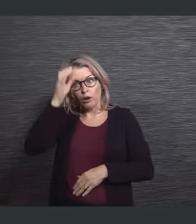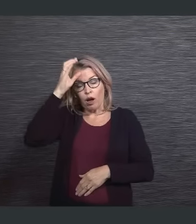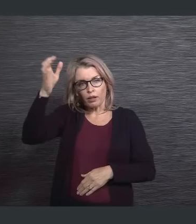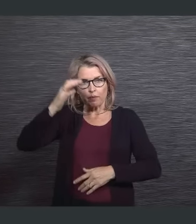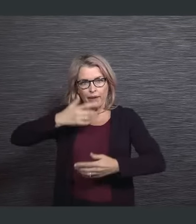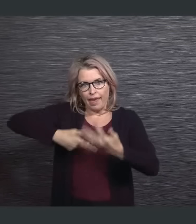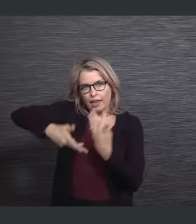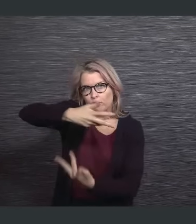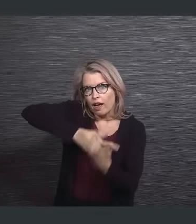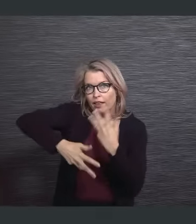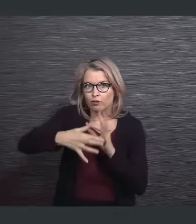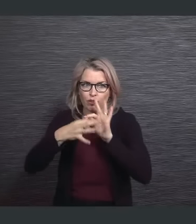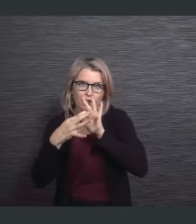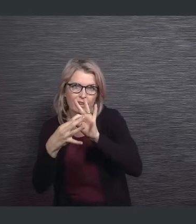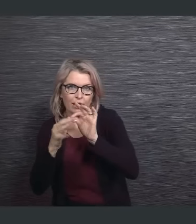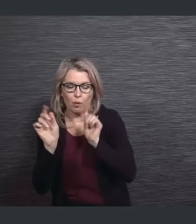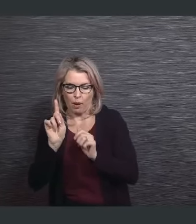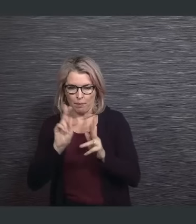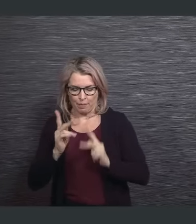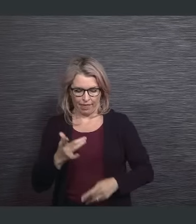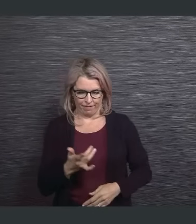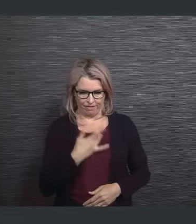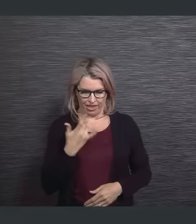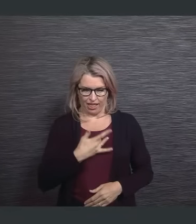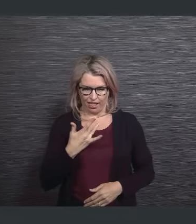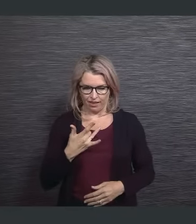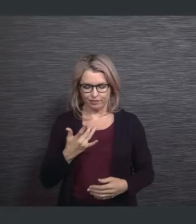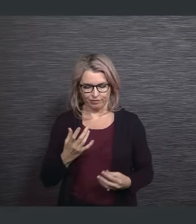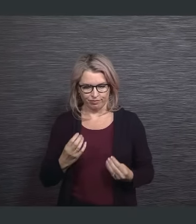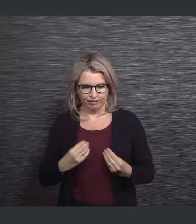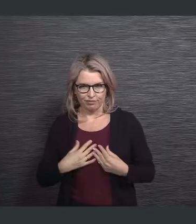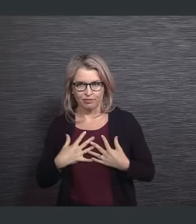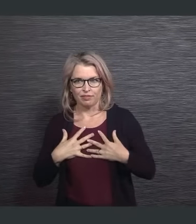where people feel the sensation of intelligent mobility